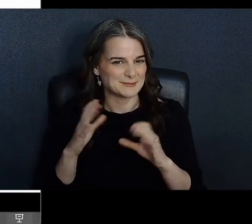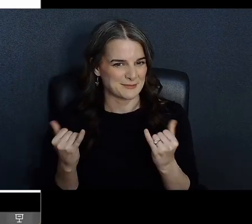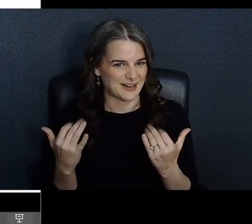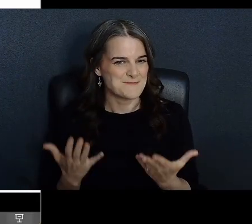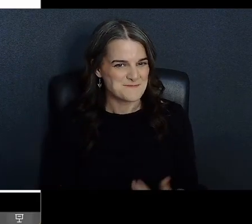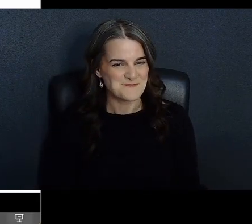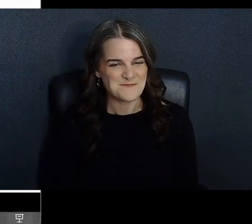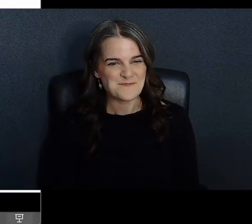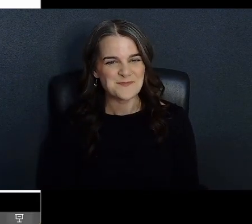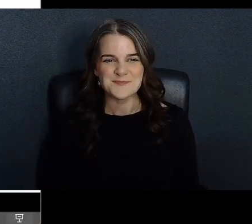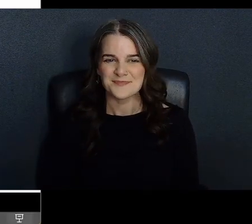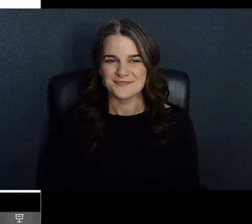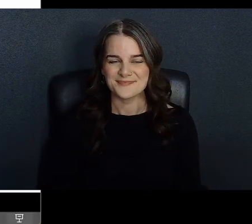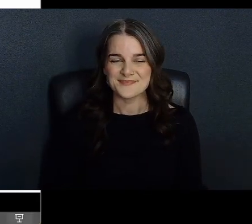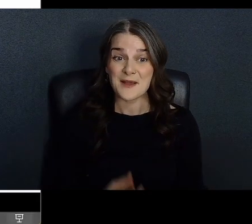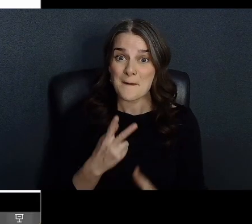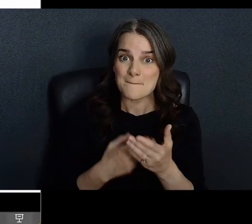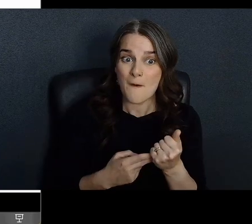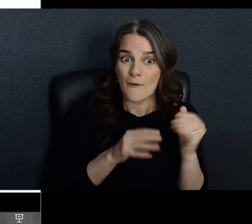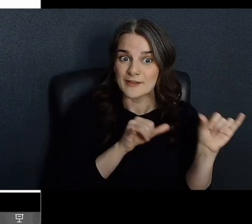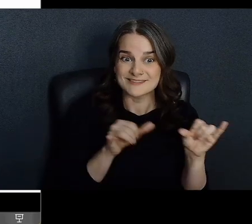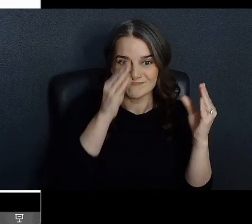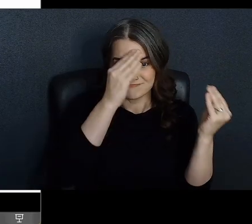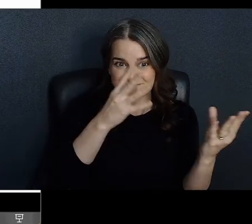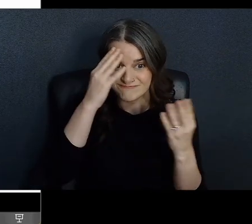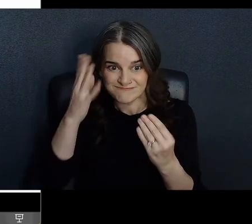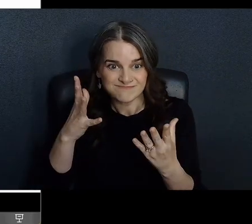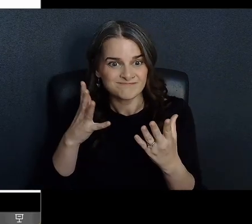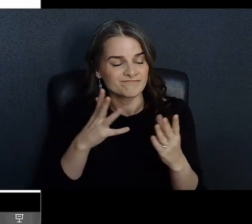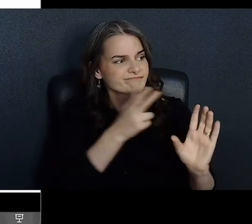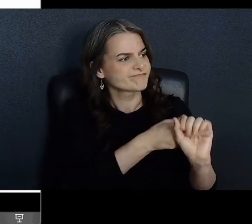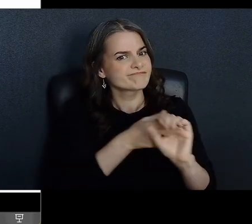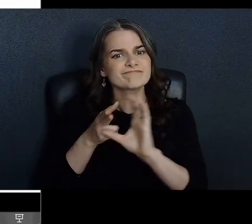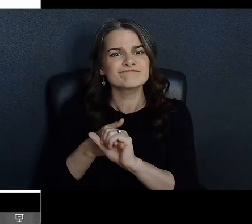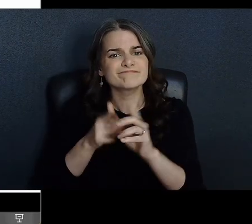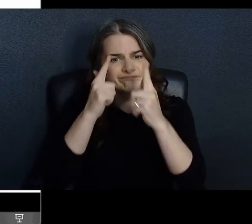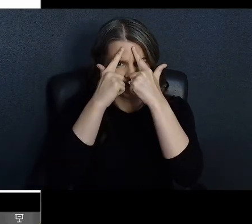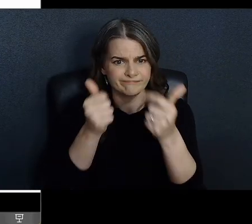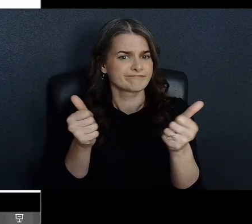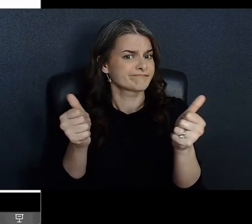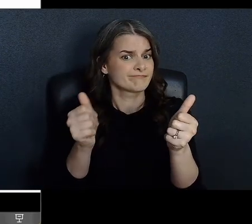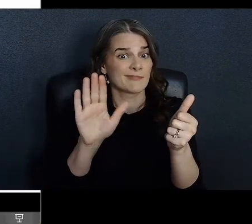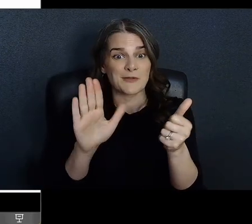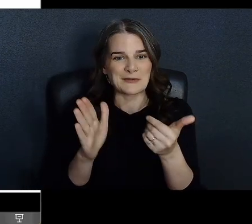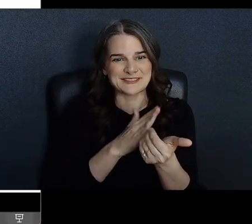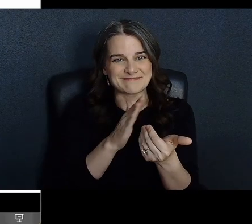So both sessions have the same content. So you can attend whichever one you most convenient for you and for your schedule.